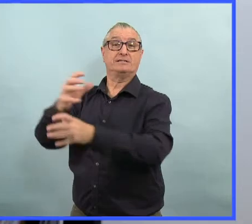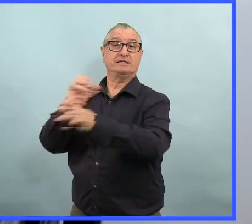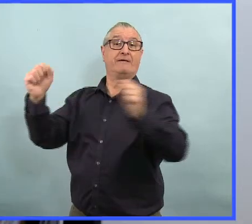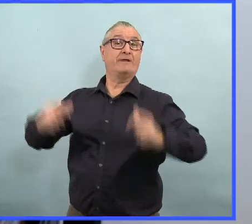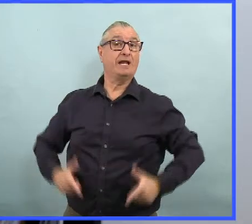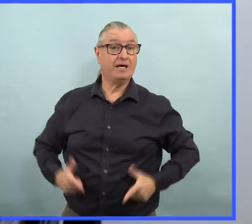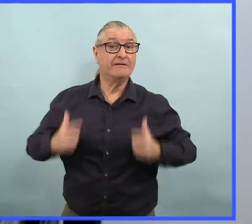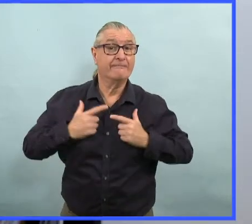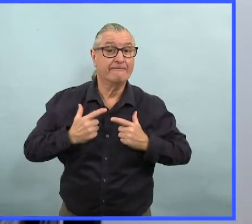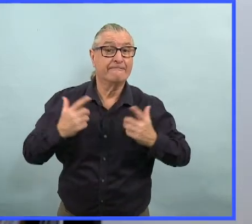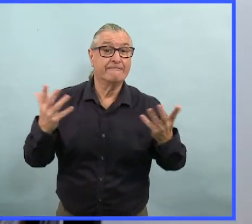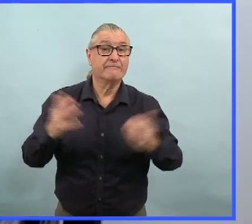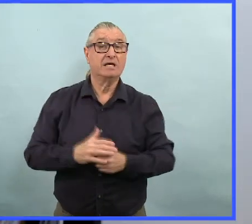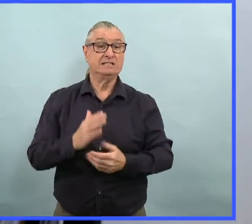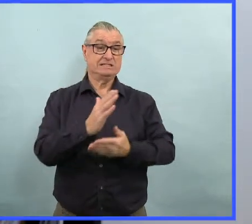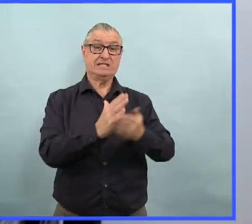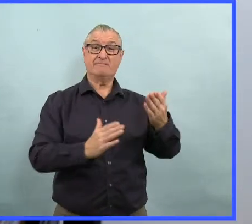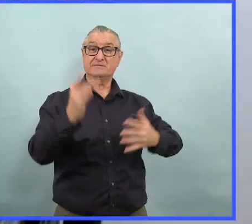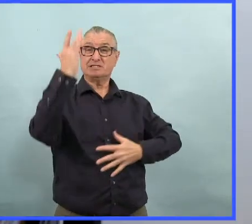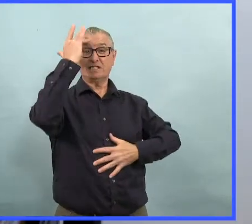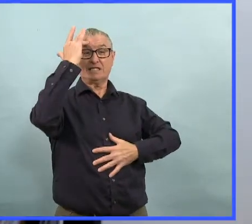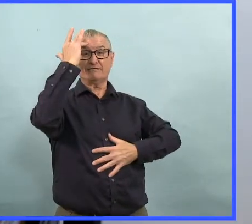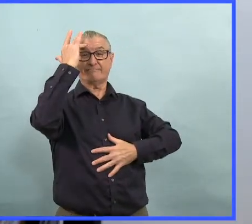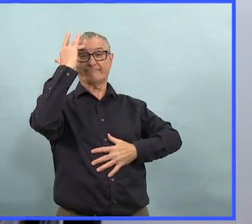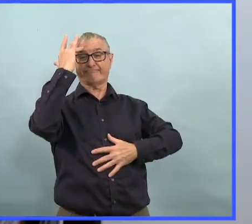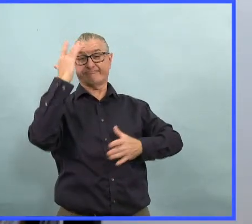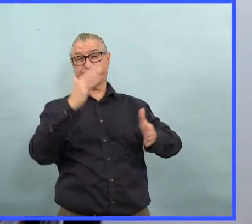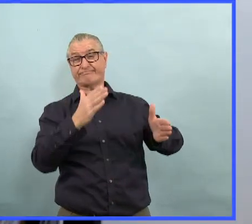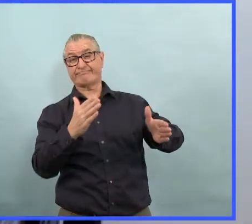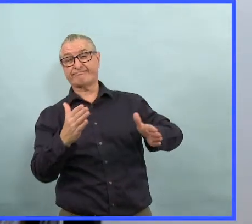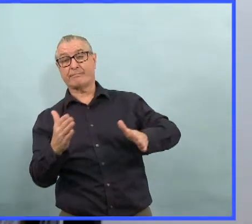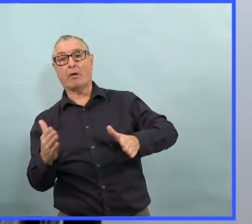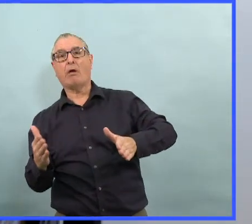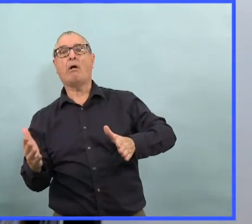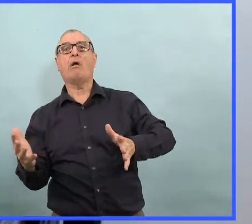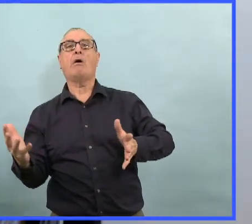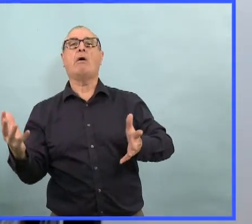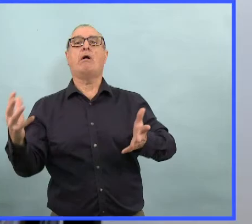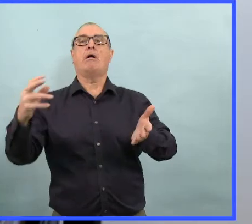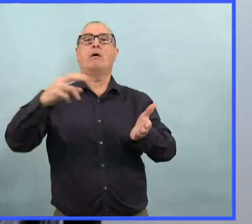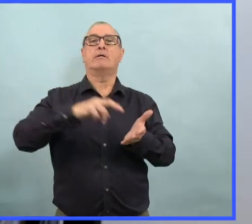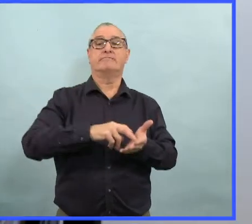maybe you can give them a ride to a vaccine clinic or help set up an appointment or go